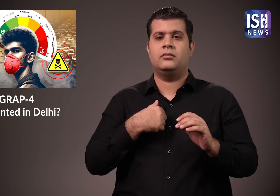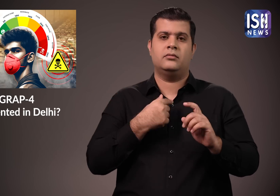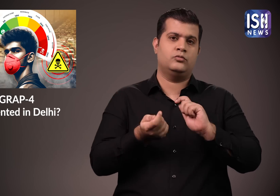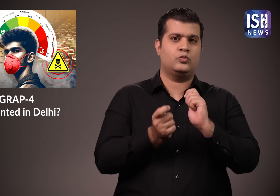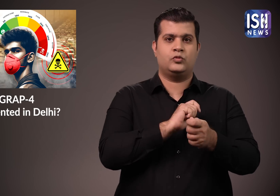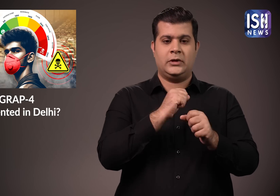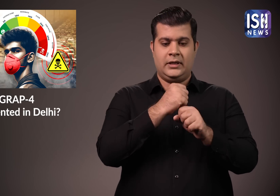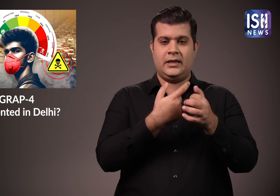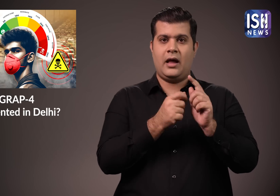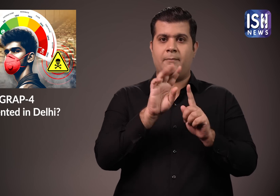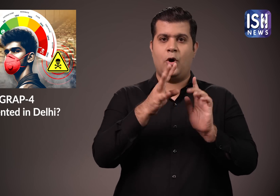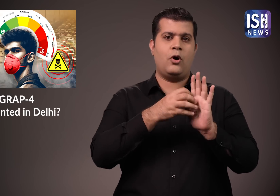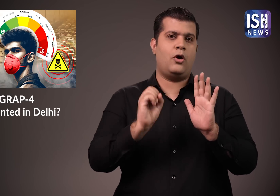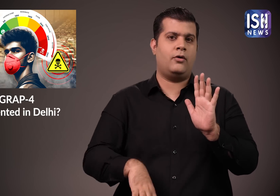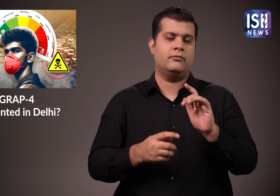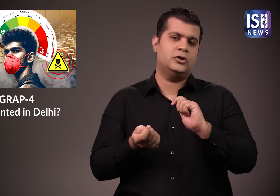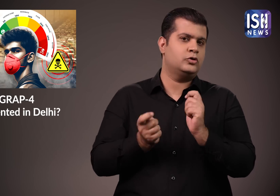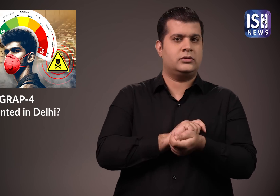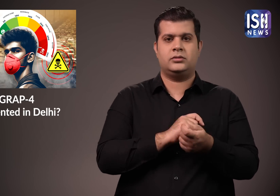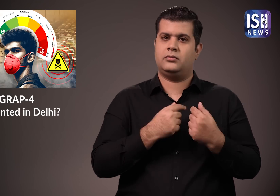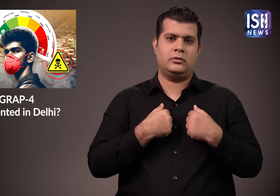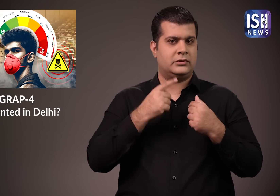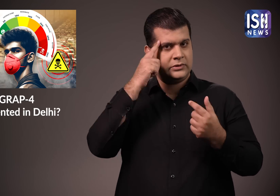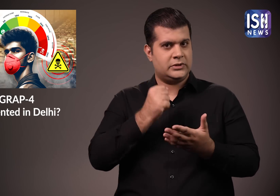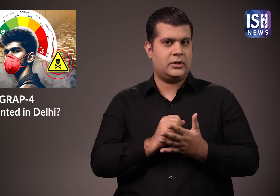then the Supreme Court will remove GRAP-4.